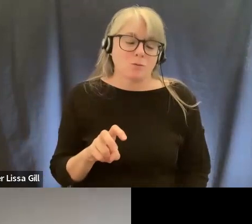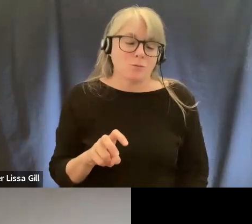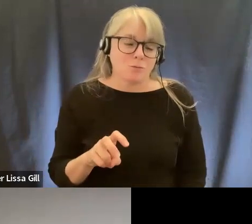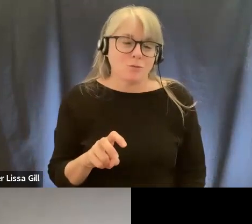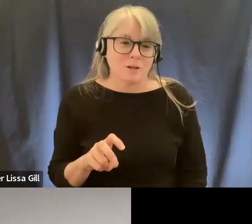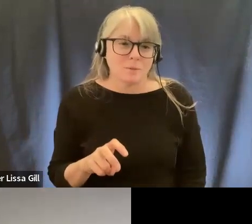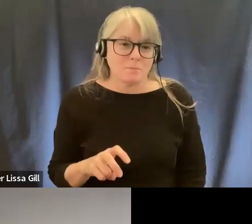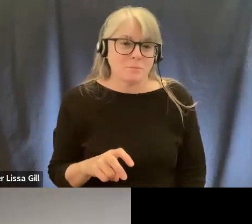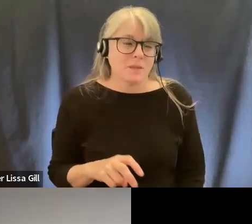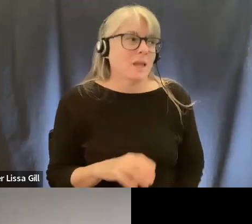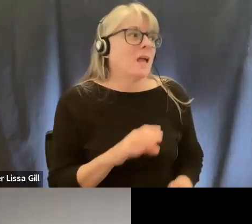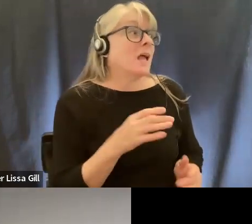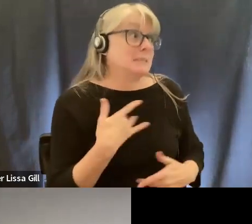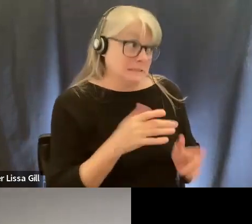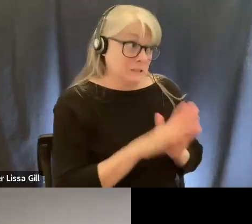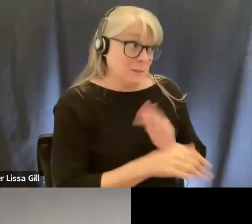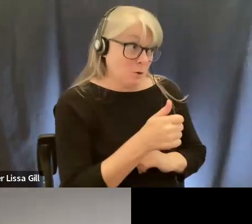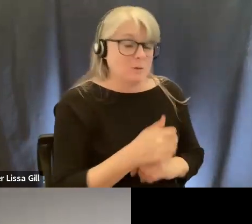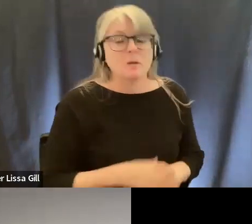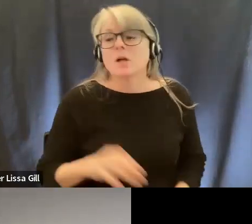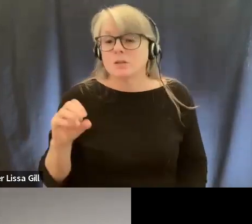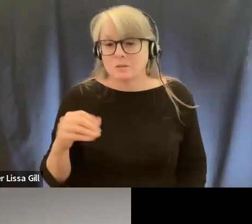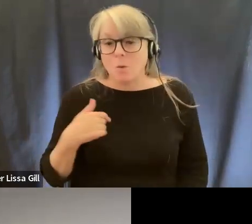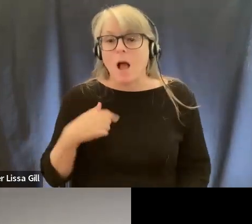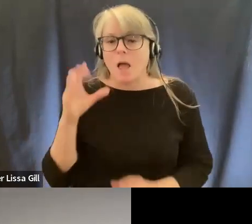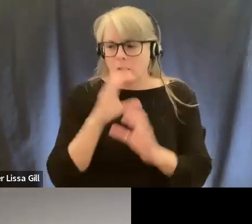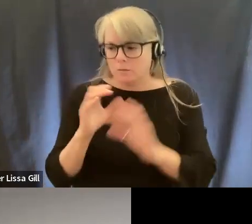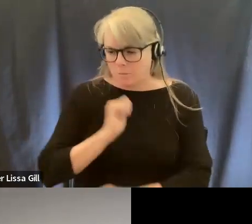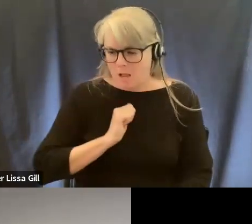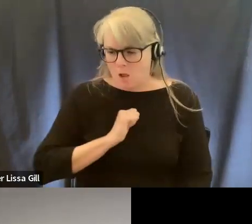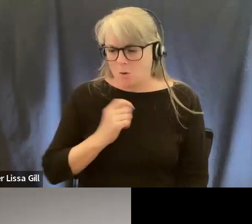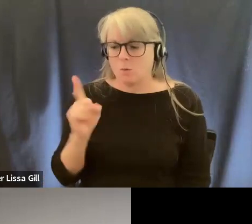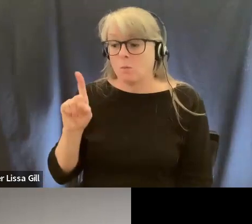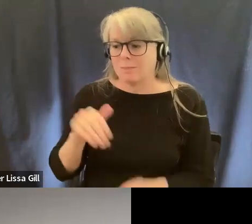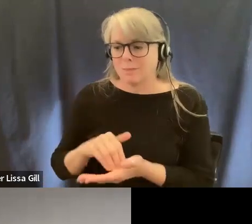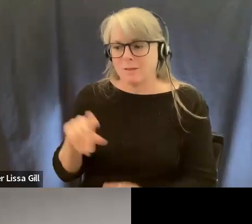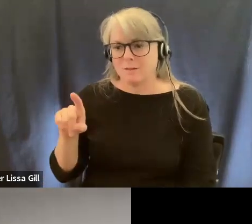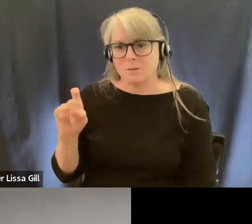It is cheaper. So I looked for my own and it was $1,100 a year, but when I was able to transfer the policy, I was able to take their policy for $600.